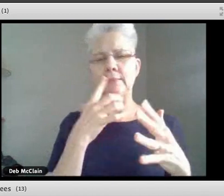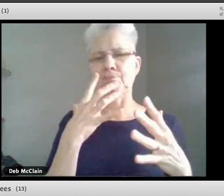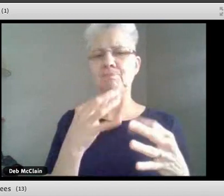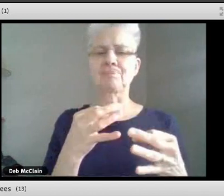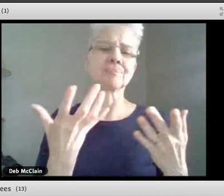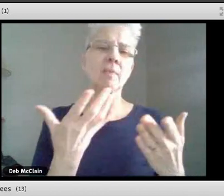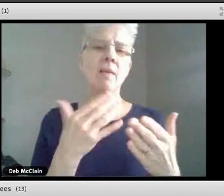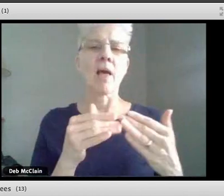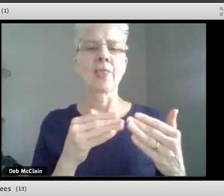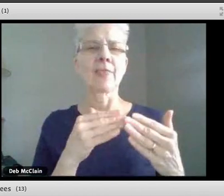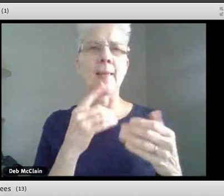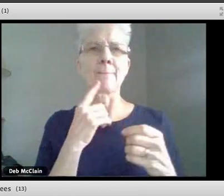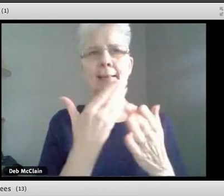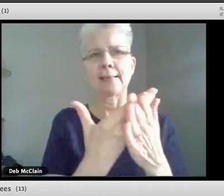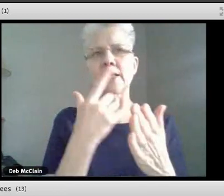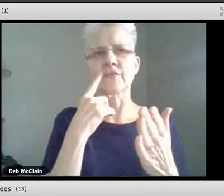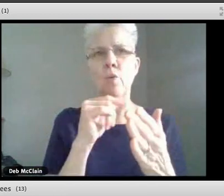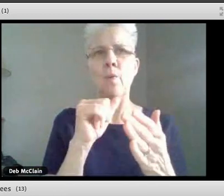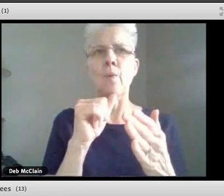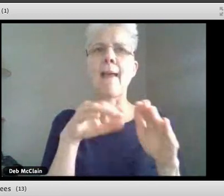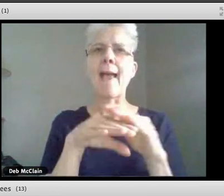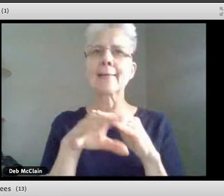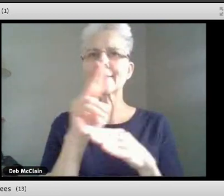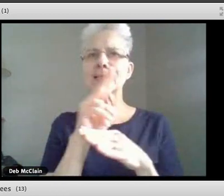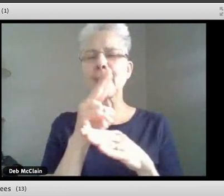and also having a plan and implementing it,